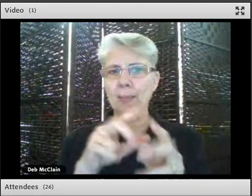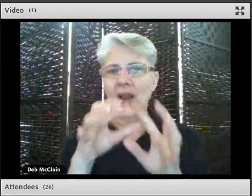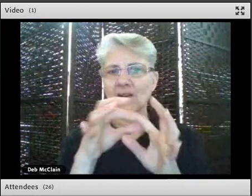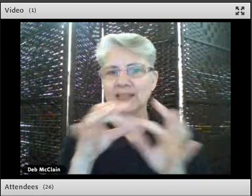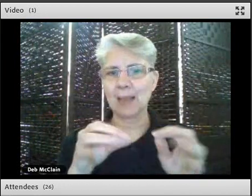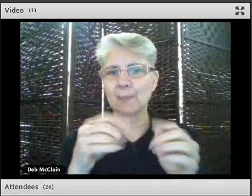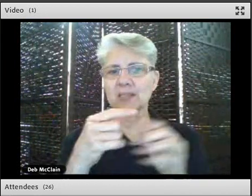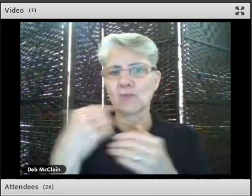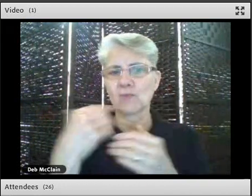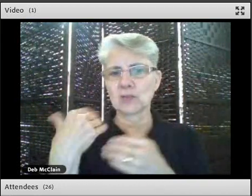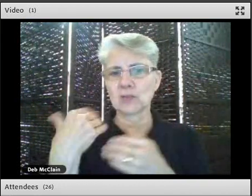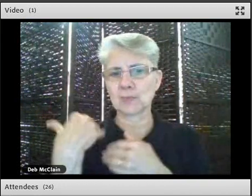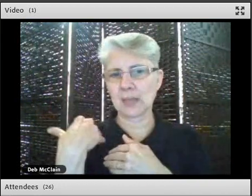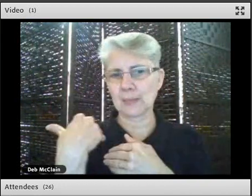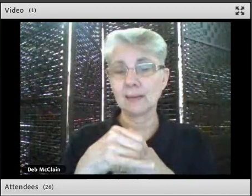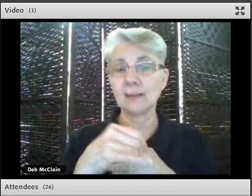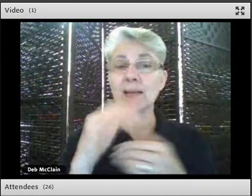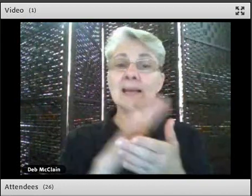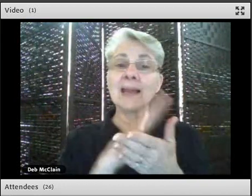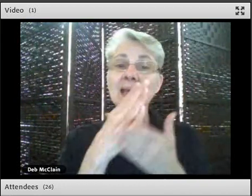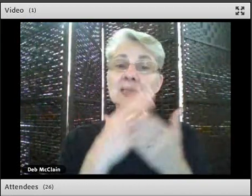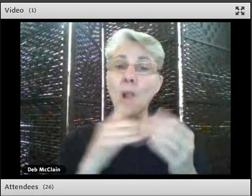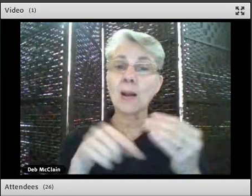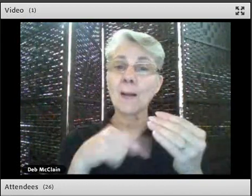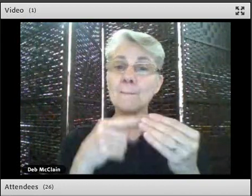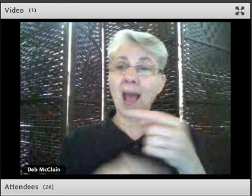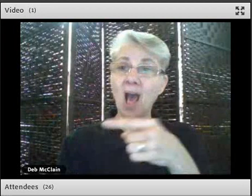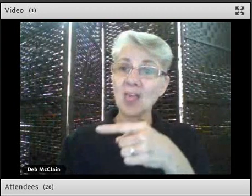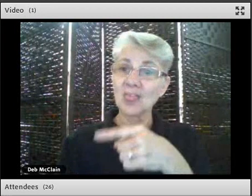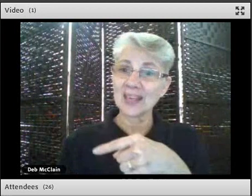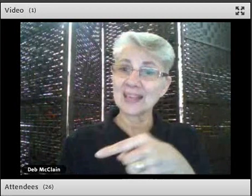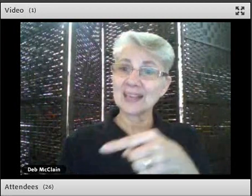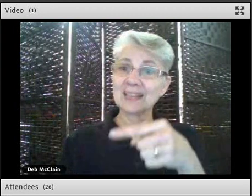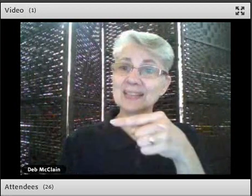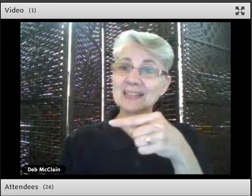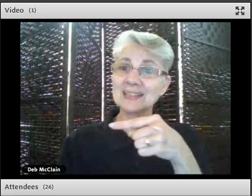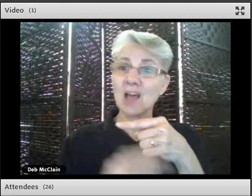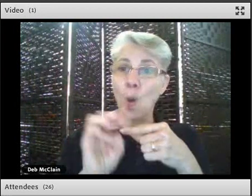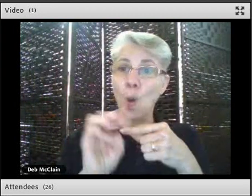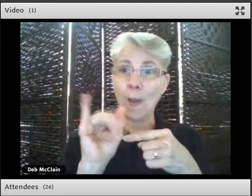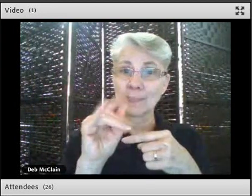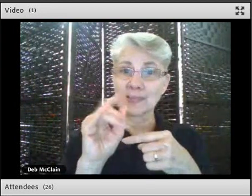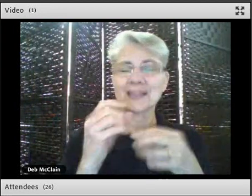that you can use for your digital file characteristics and your sound characteristics.